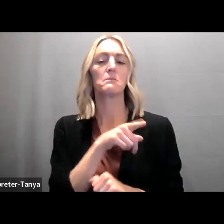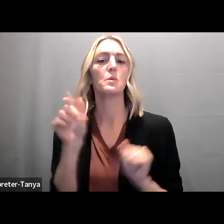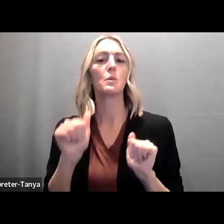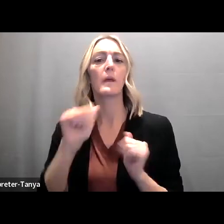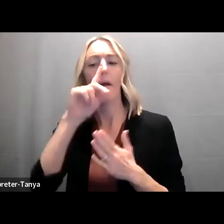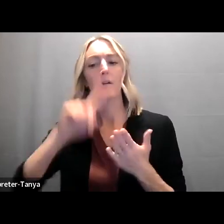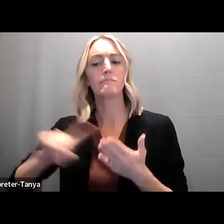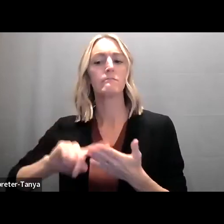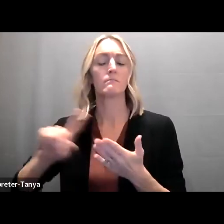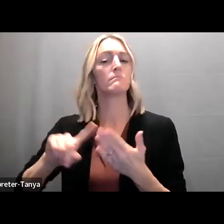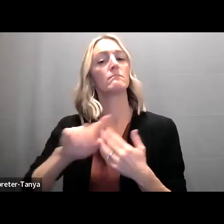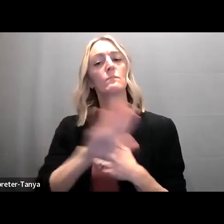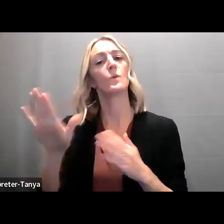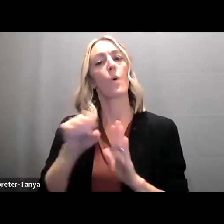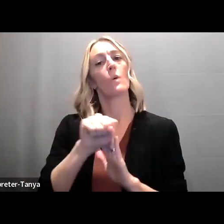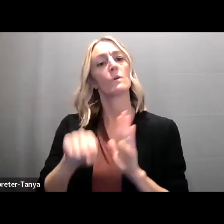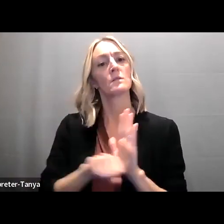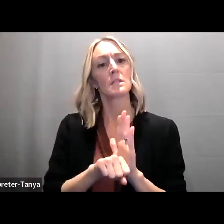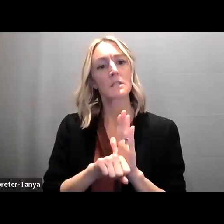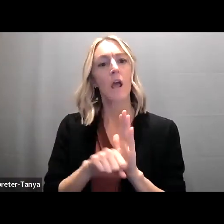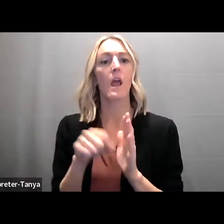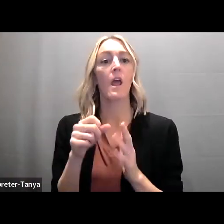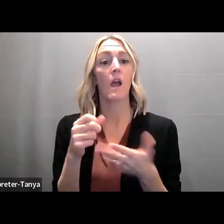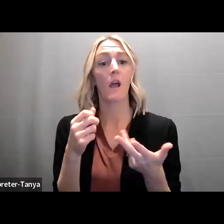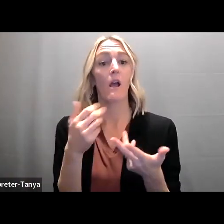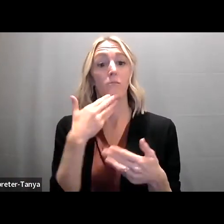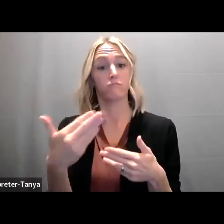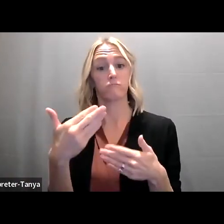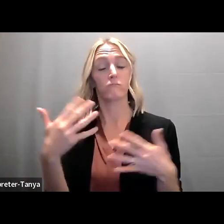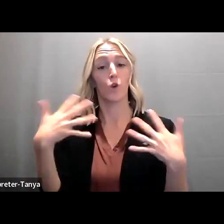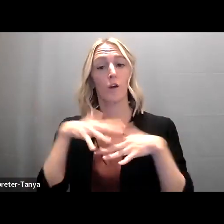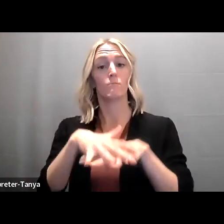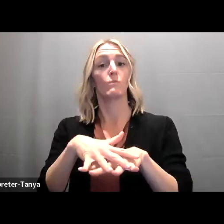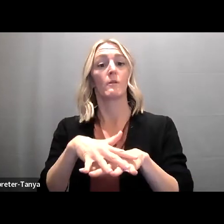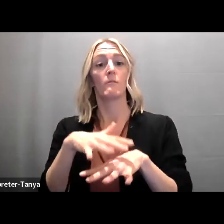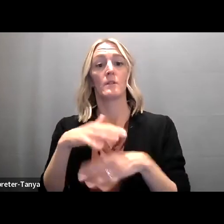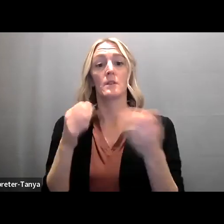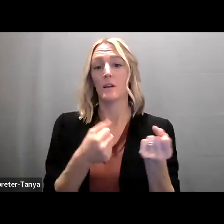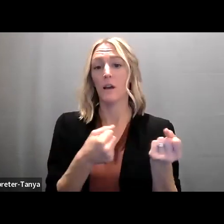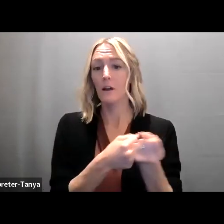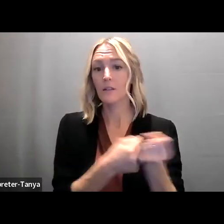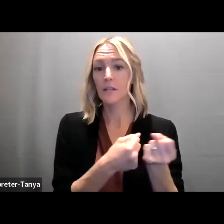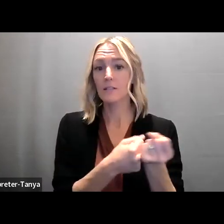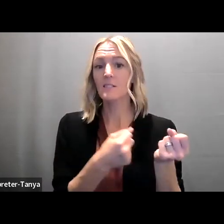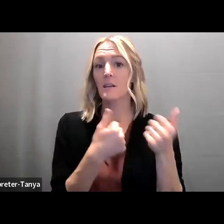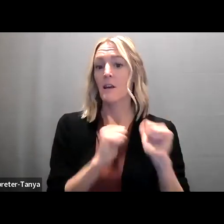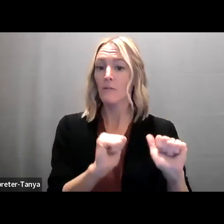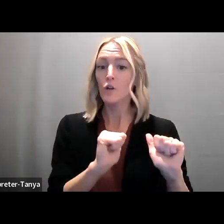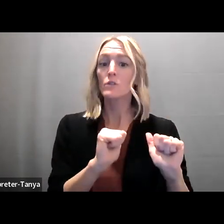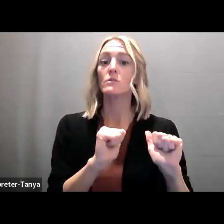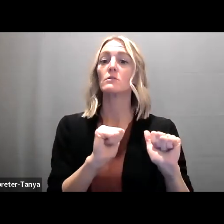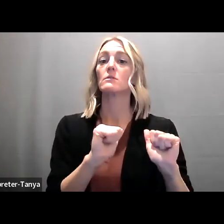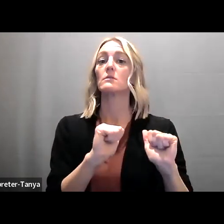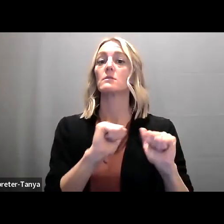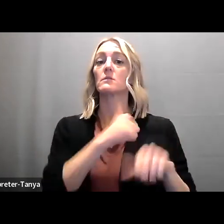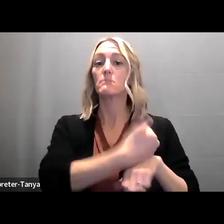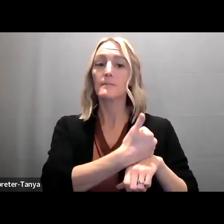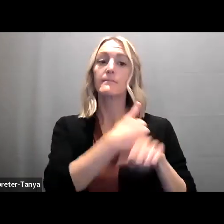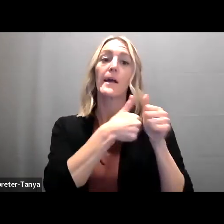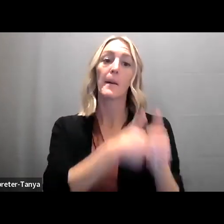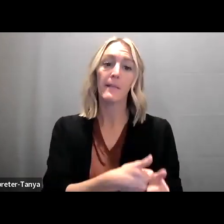state is doing Weavering webbing a lot of these advocacy efforts or implementation or